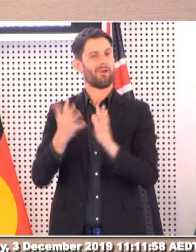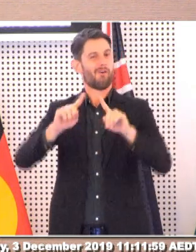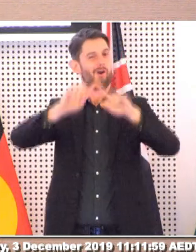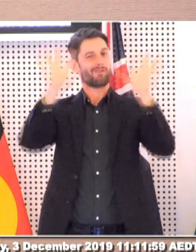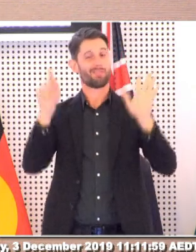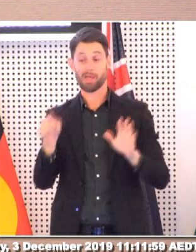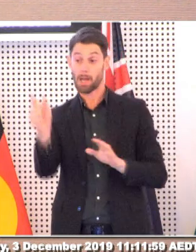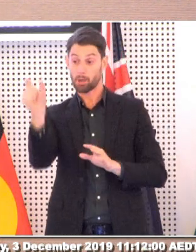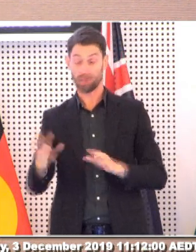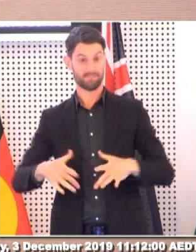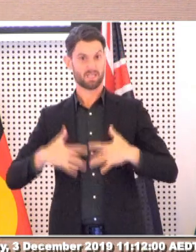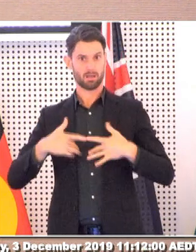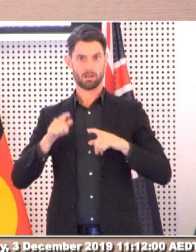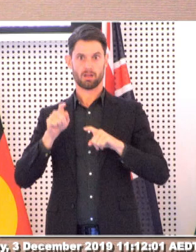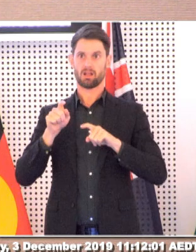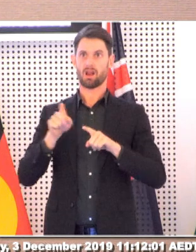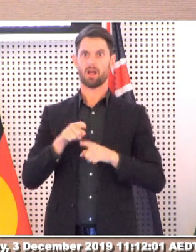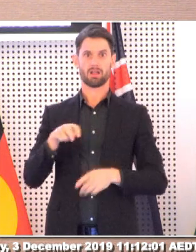people with disability are quite rightly frustrated.